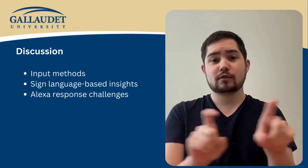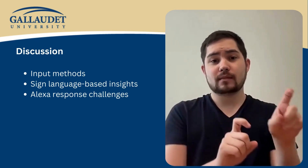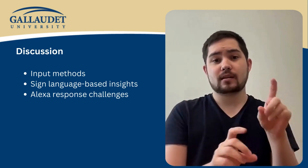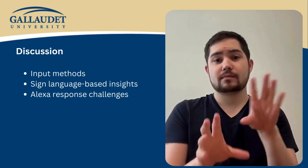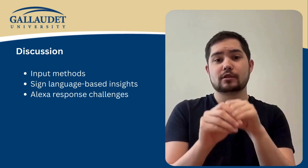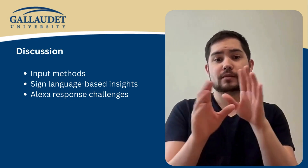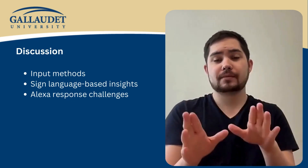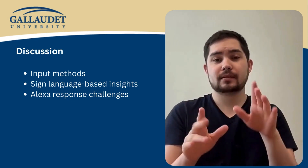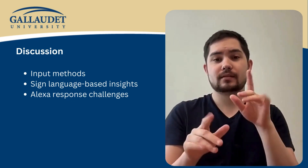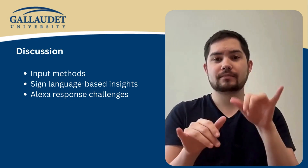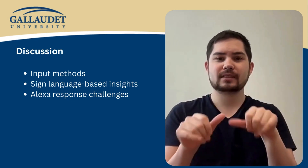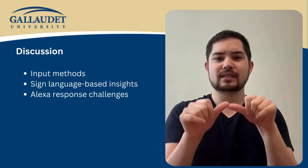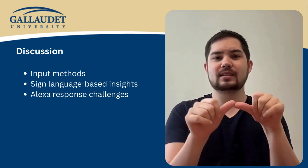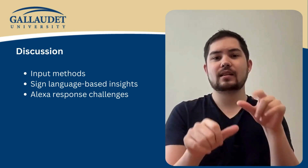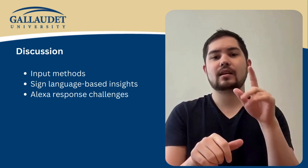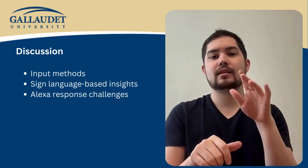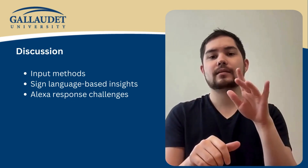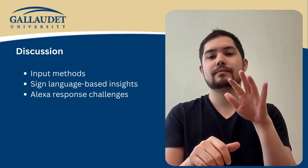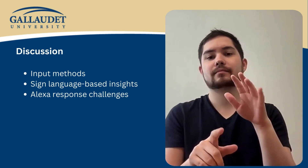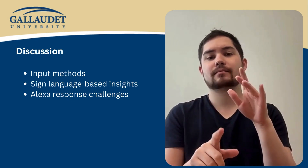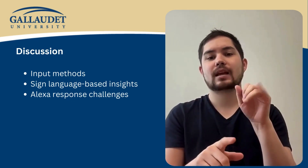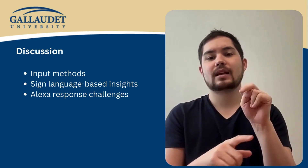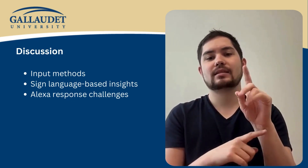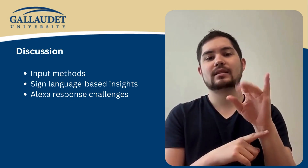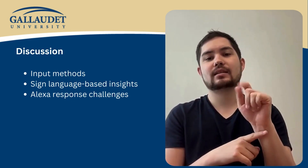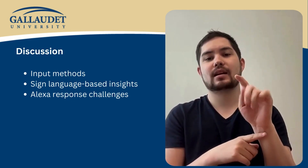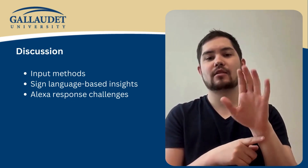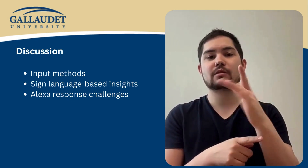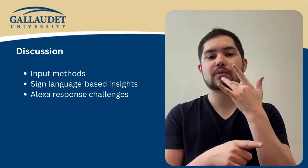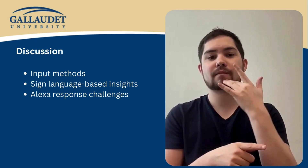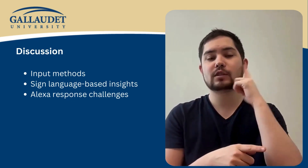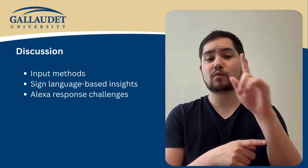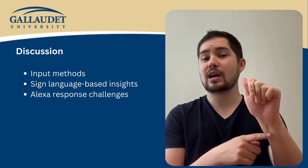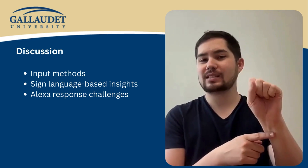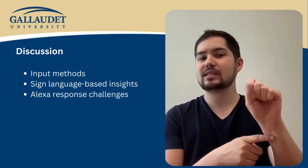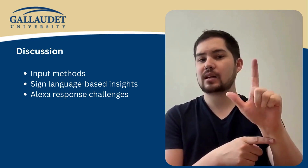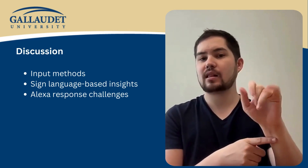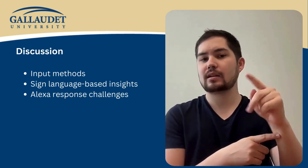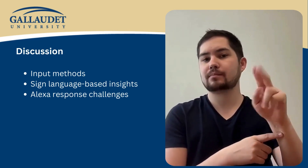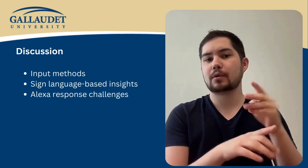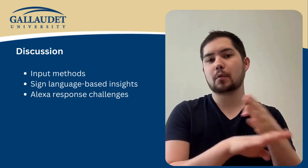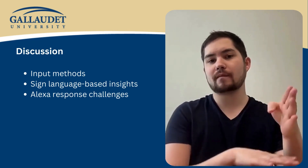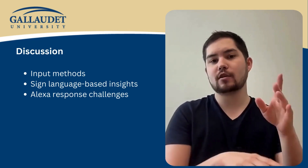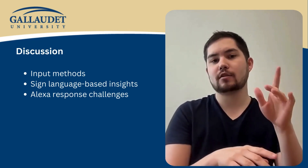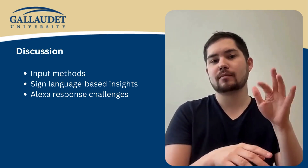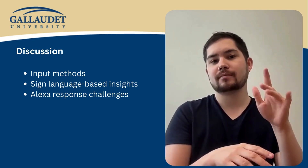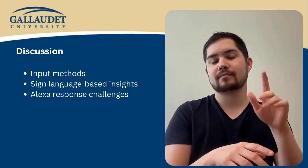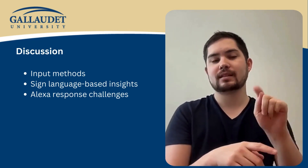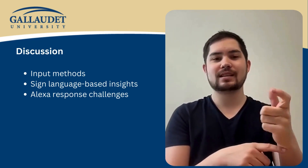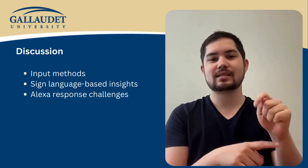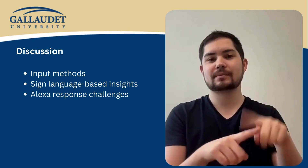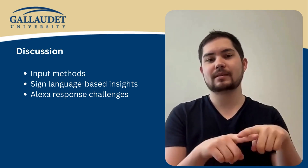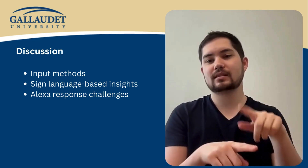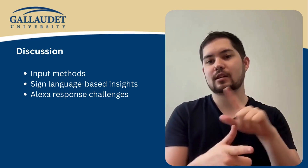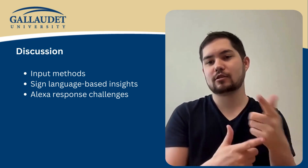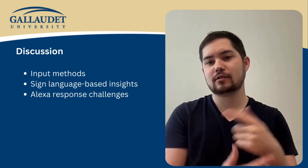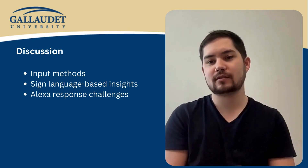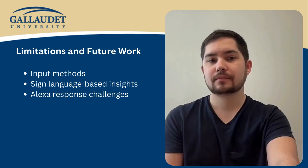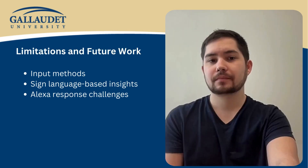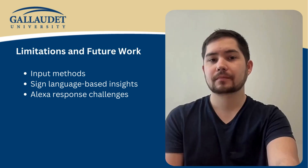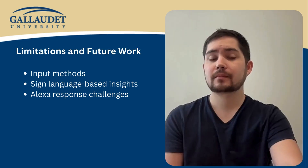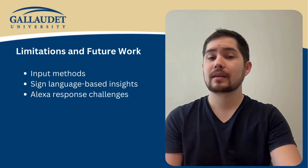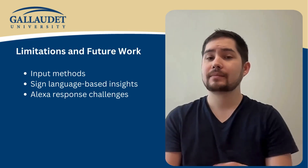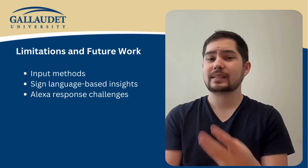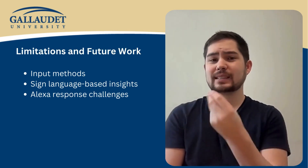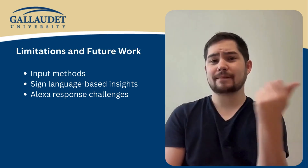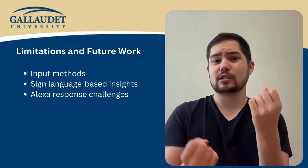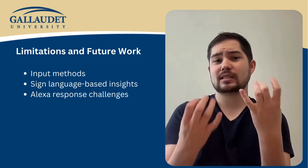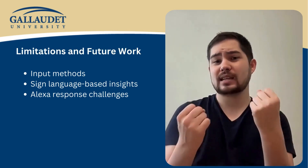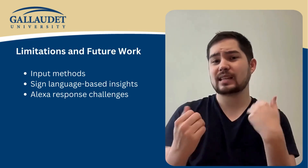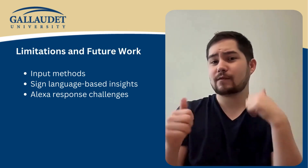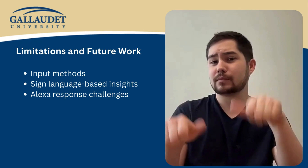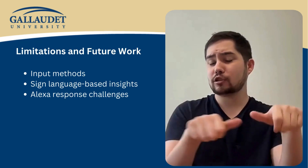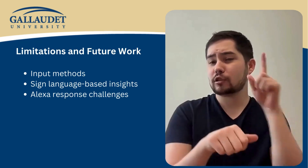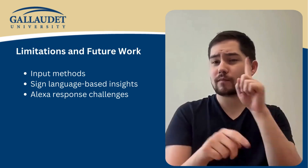consistently indicate their preference for ASL input over the text-based alternatives.